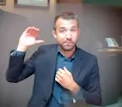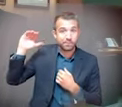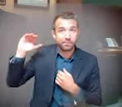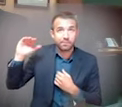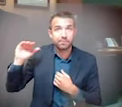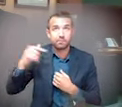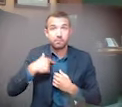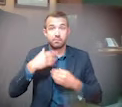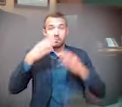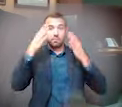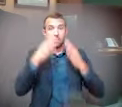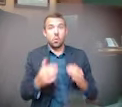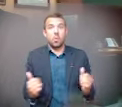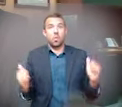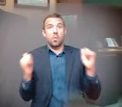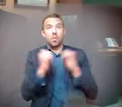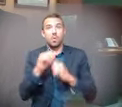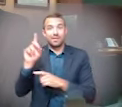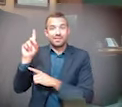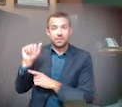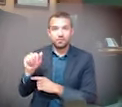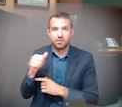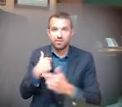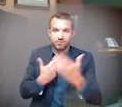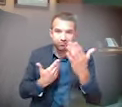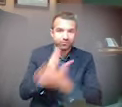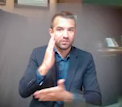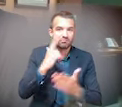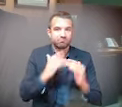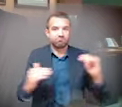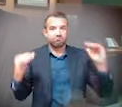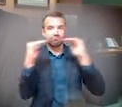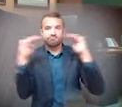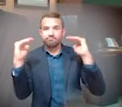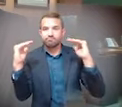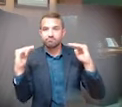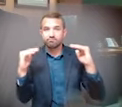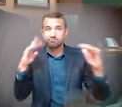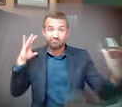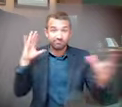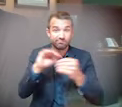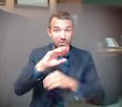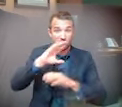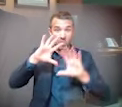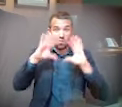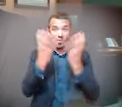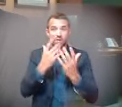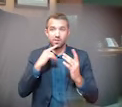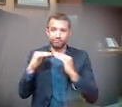a disability that I had the right to be an equal and I had the right to participate in society alongside my peers.